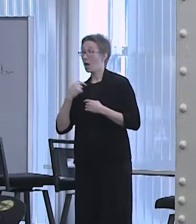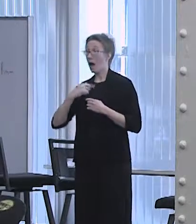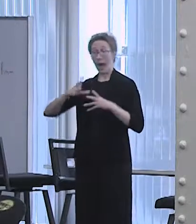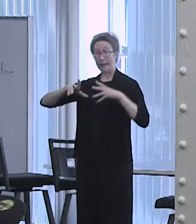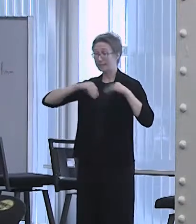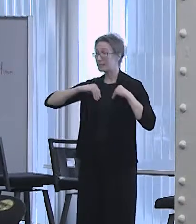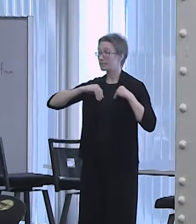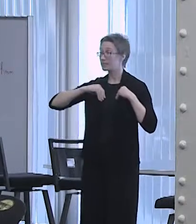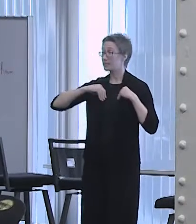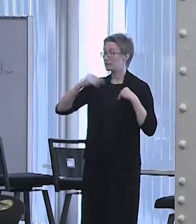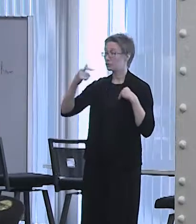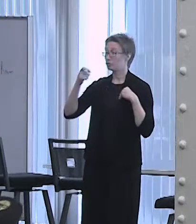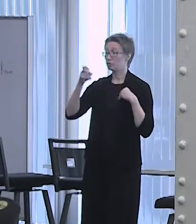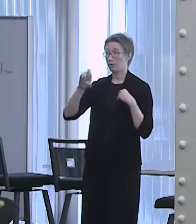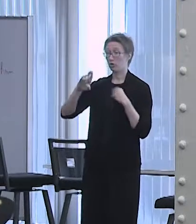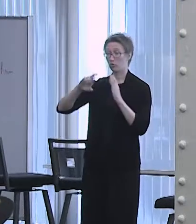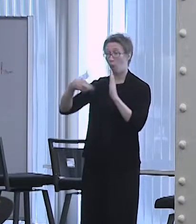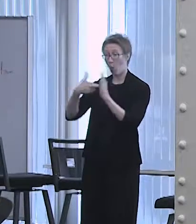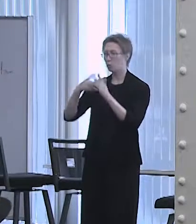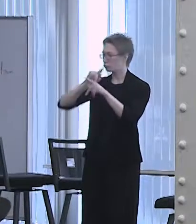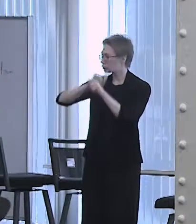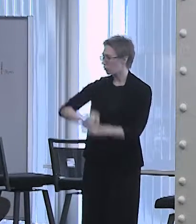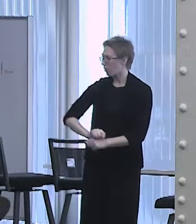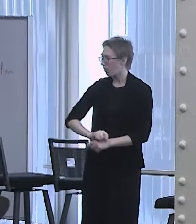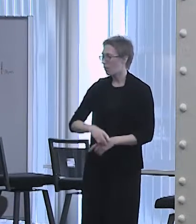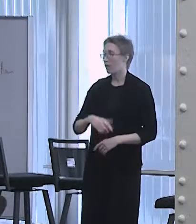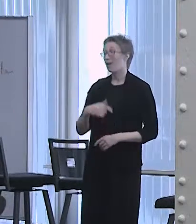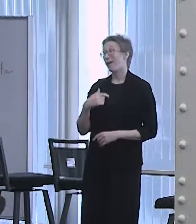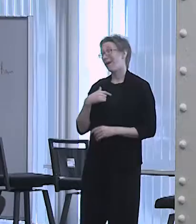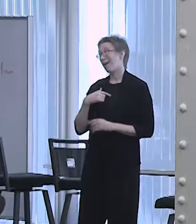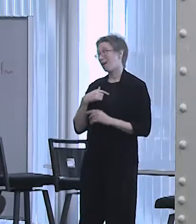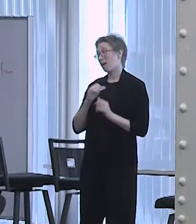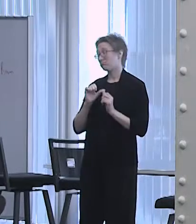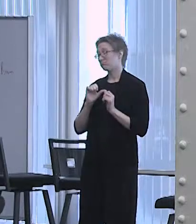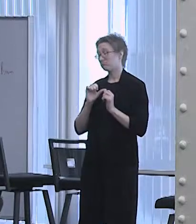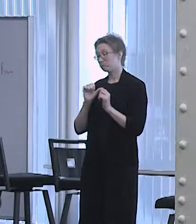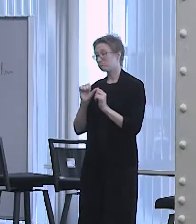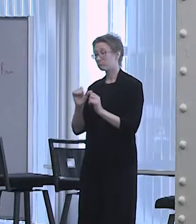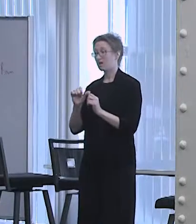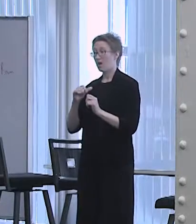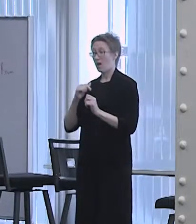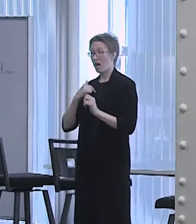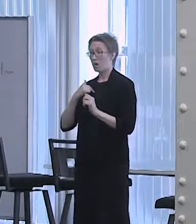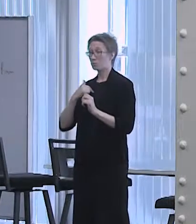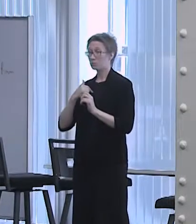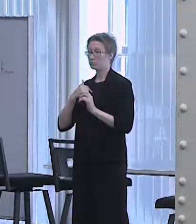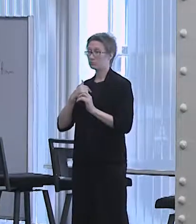I continue to sort of enact those roles as I got older, but that didn't necessarily mean